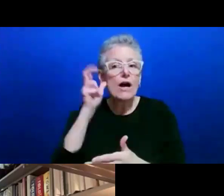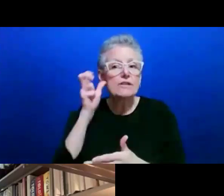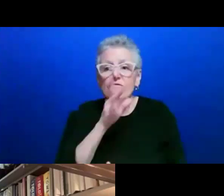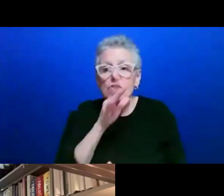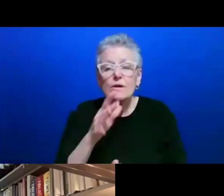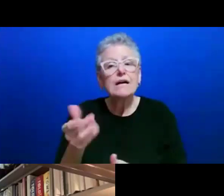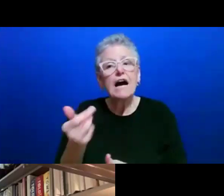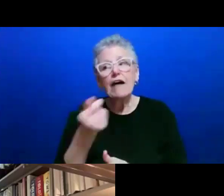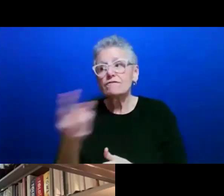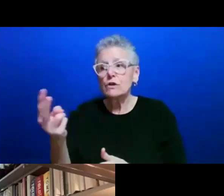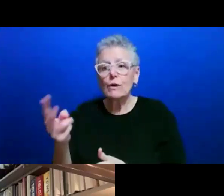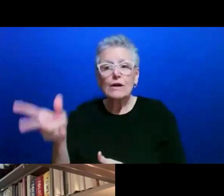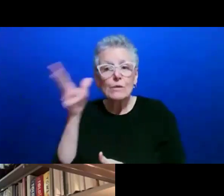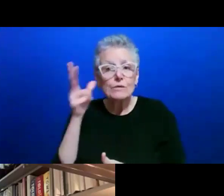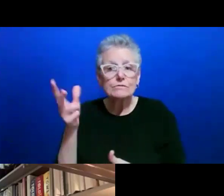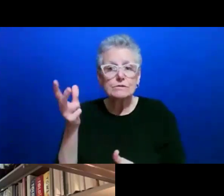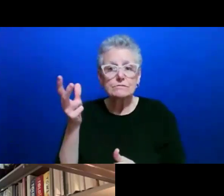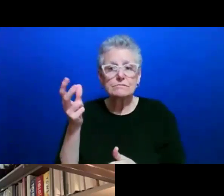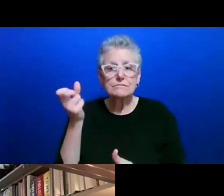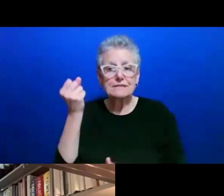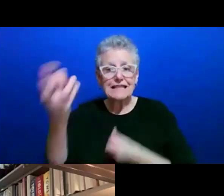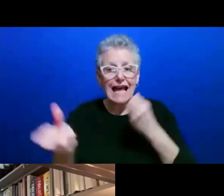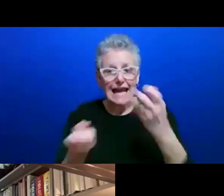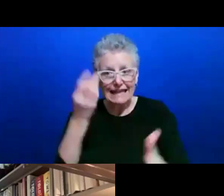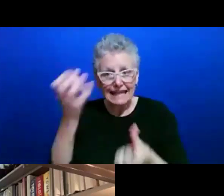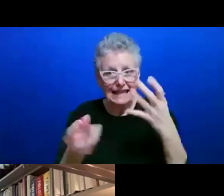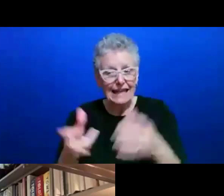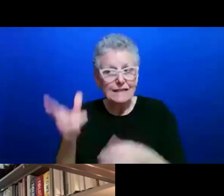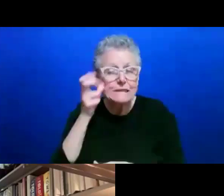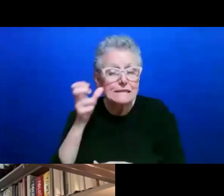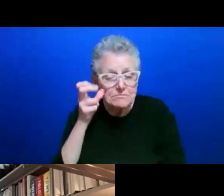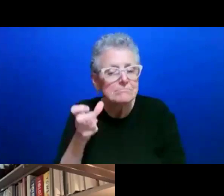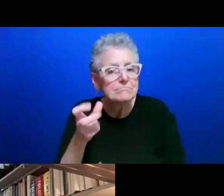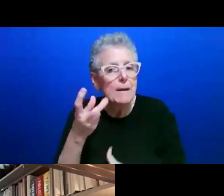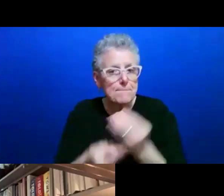some receptive signing, but they have some expressive there, so it definitely is